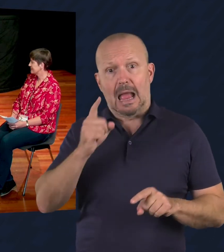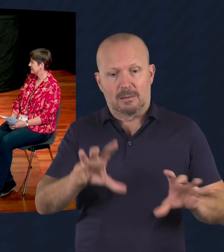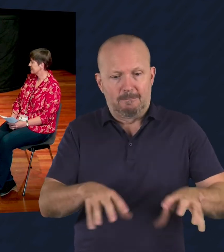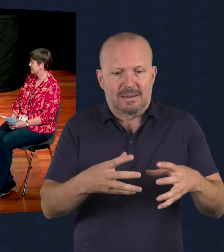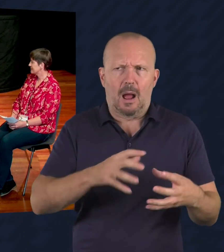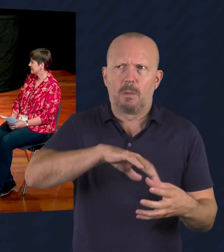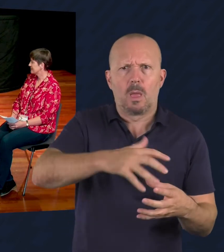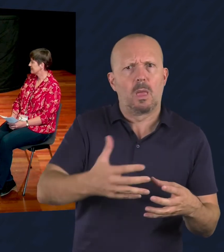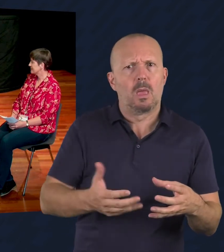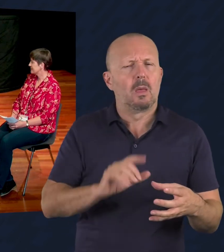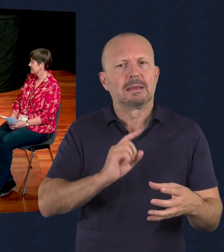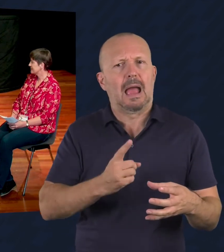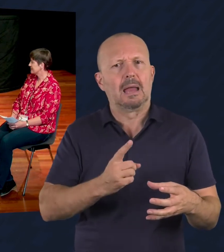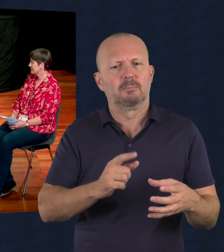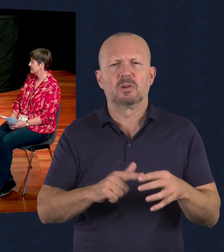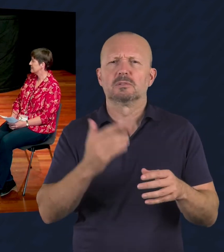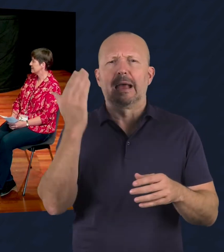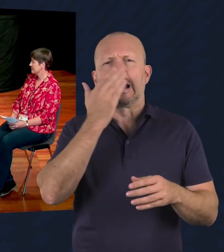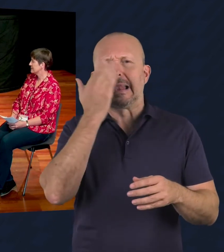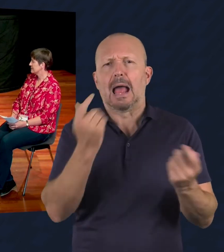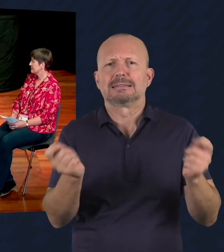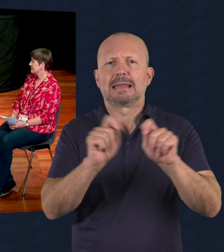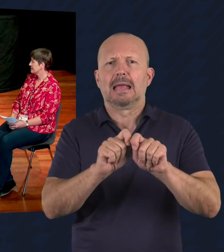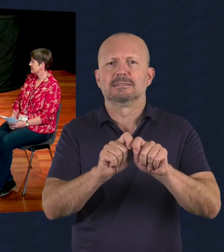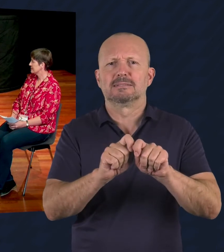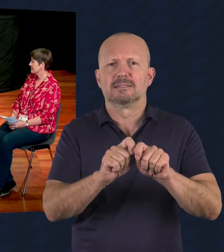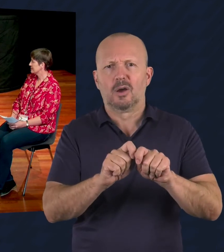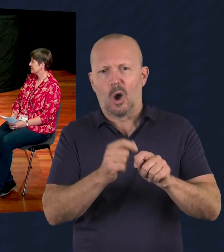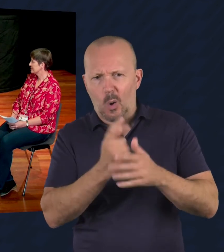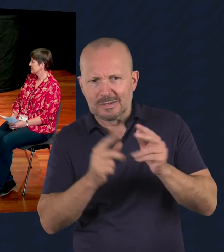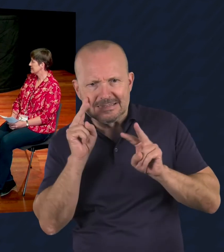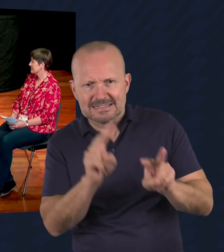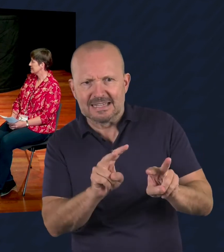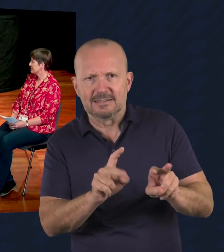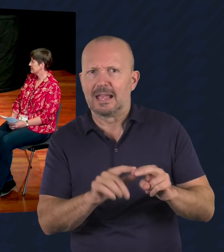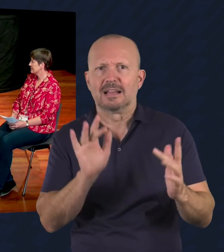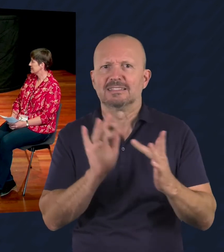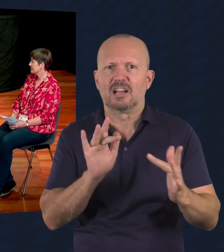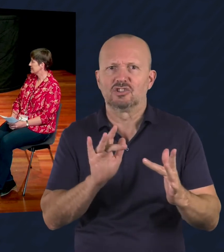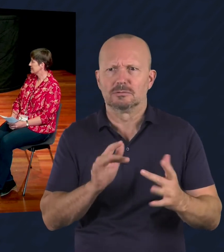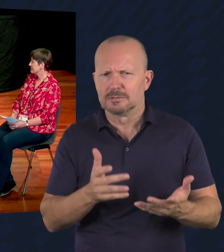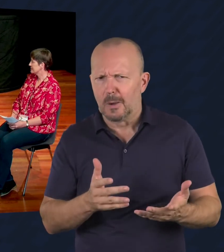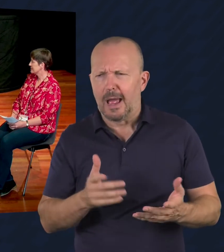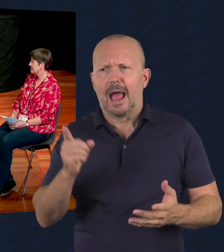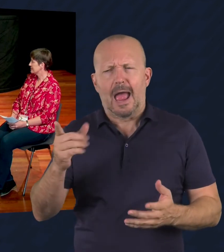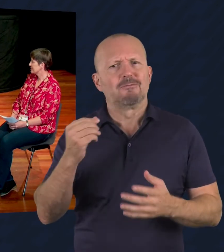and it's especially when that is sitting behind a glass case. So, for me, that was really an important approach to my writing,